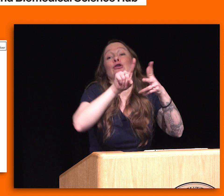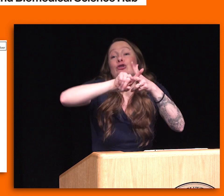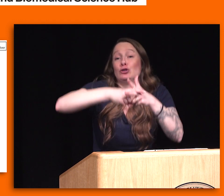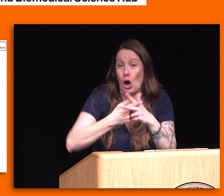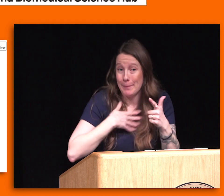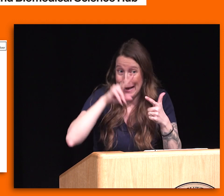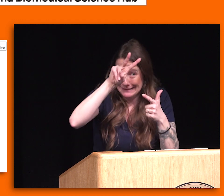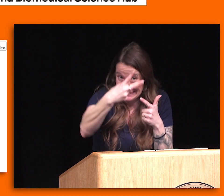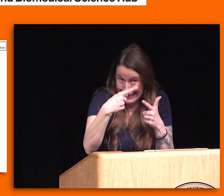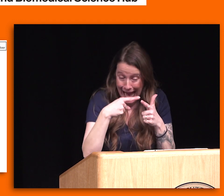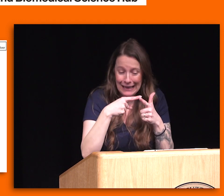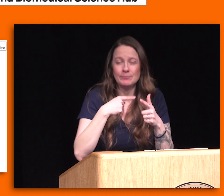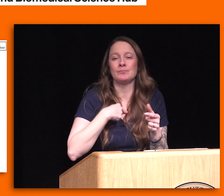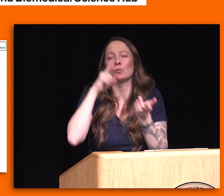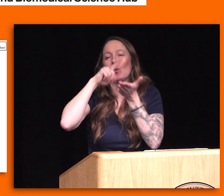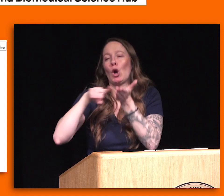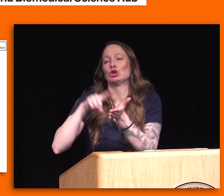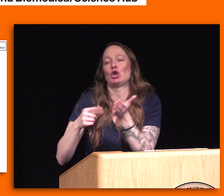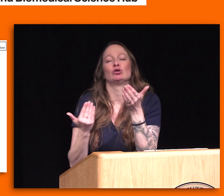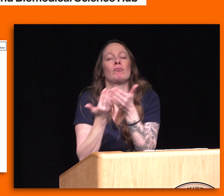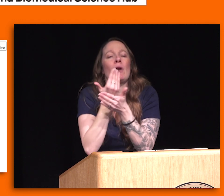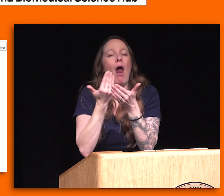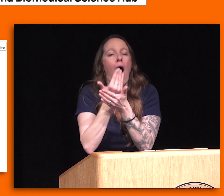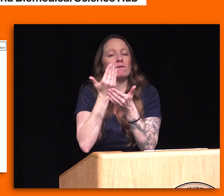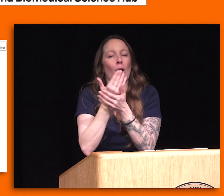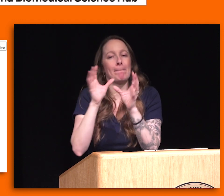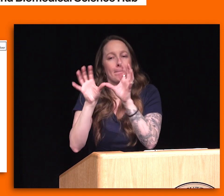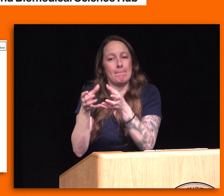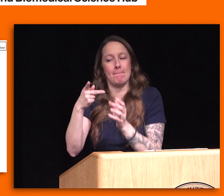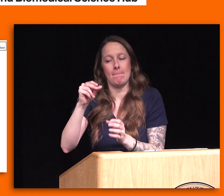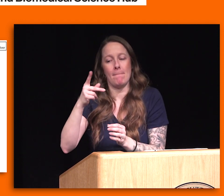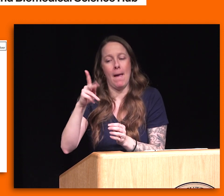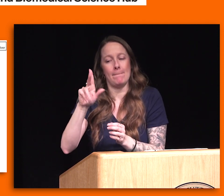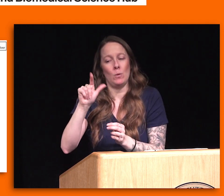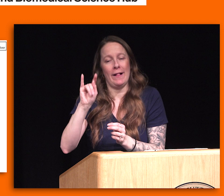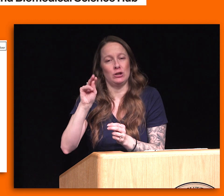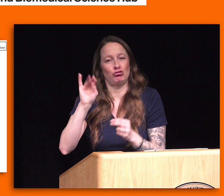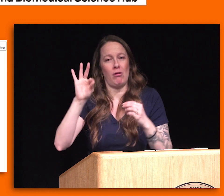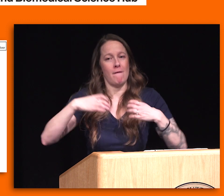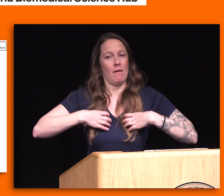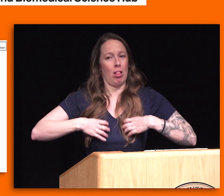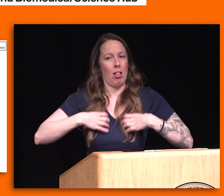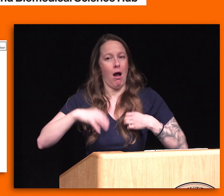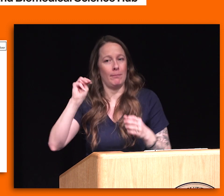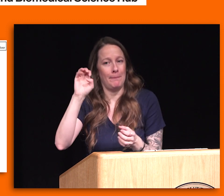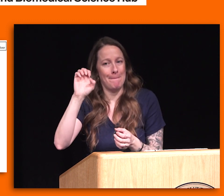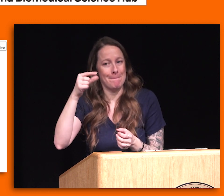and then I basically had to start all over again from scratch with Craig Morrell. And for that, I researched the population